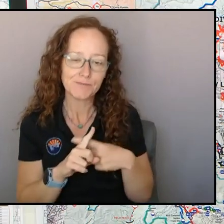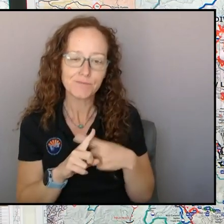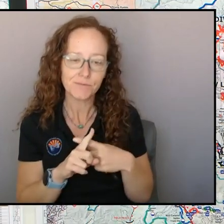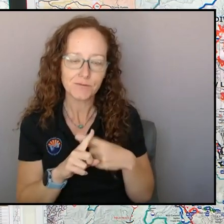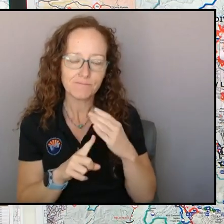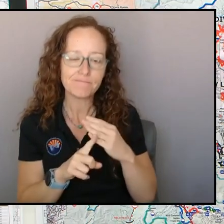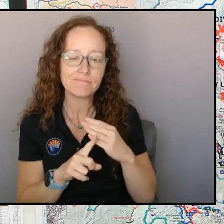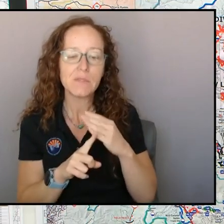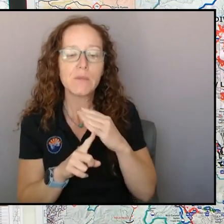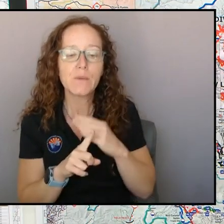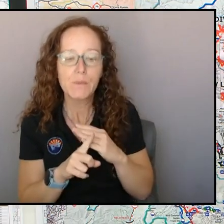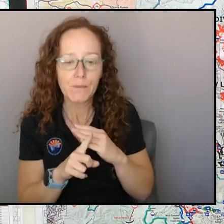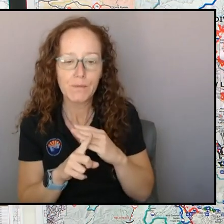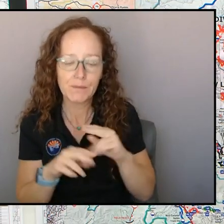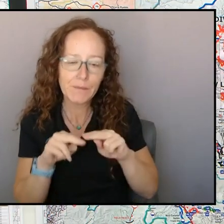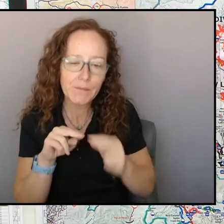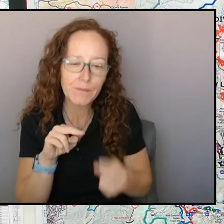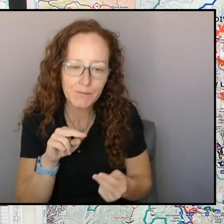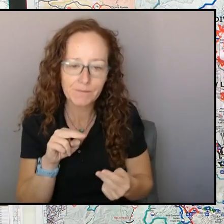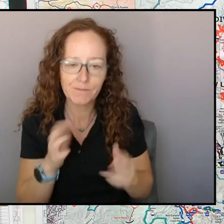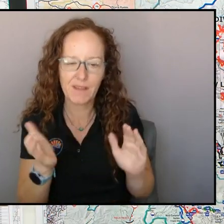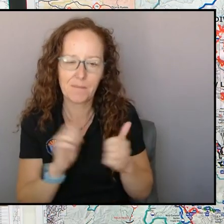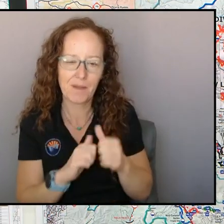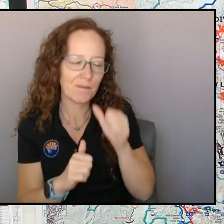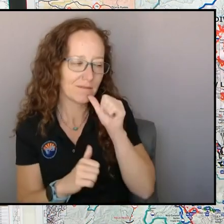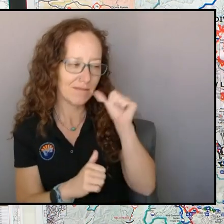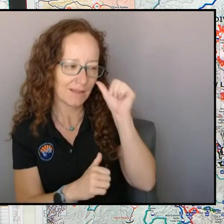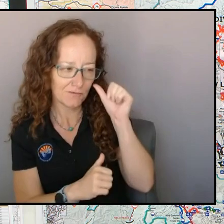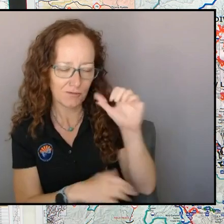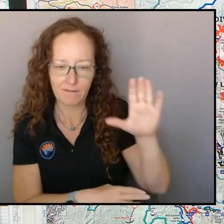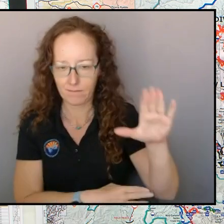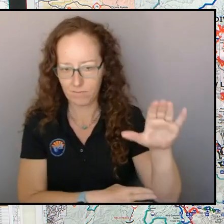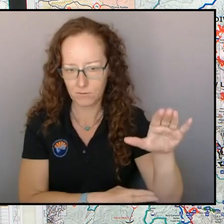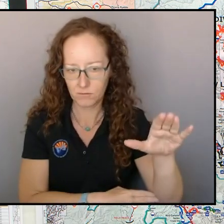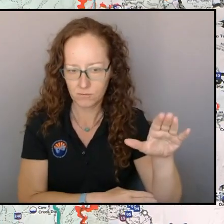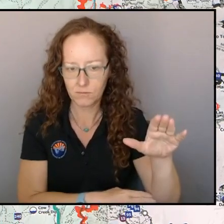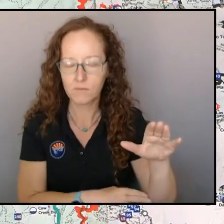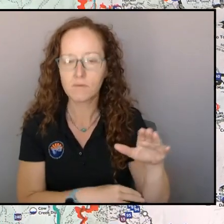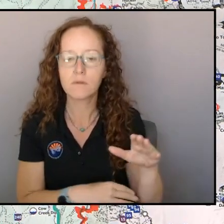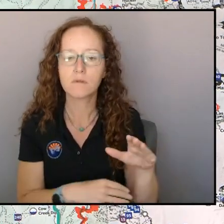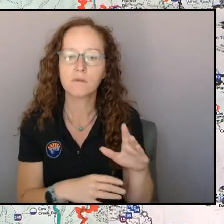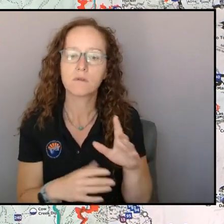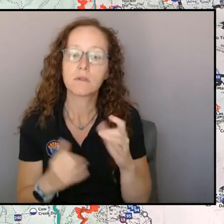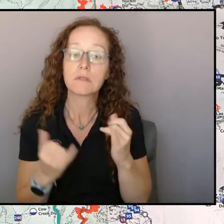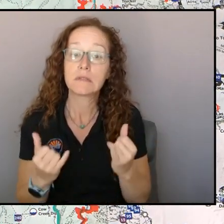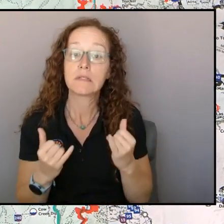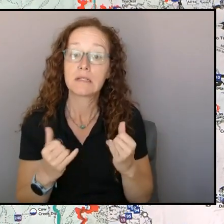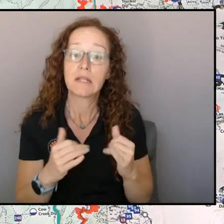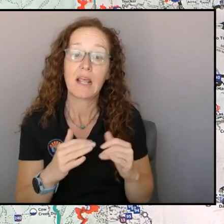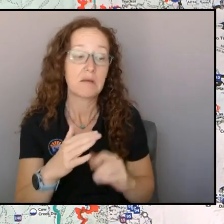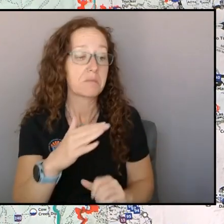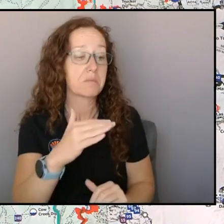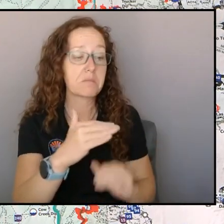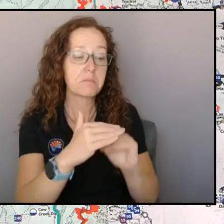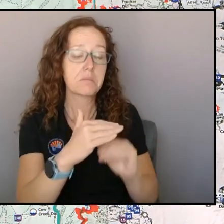the afternoon compared to yesterday. Looking at getting into the lower 80s today. Looking at near record in and